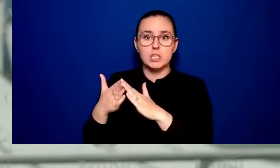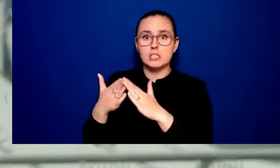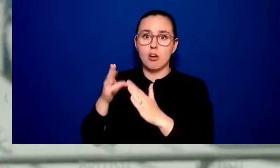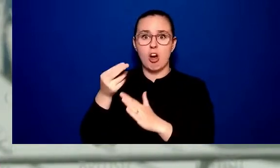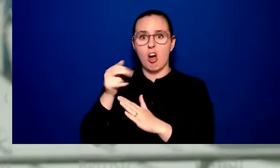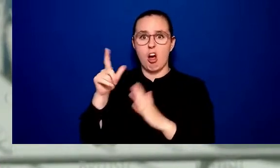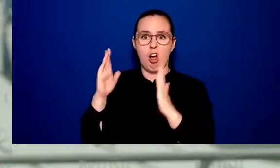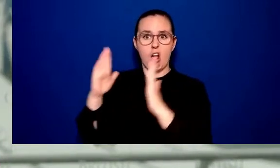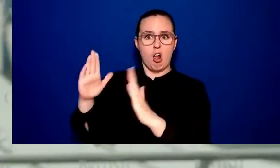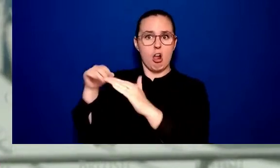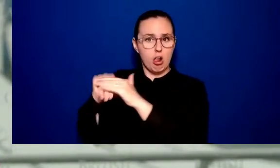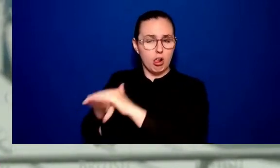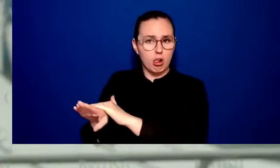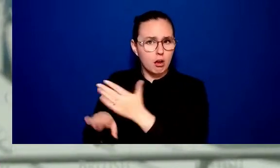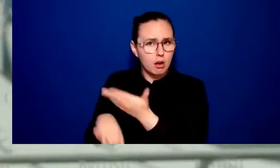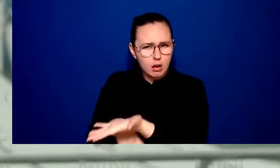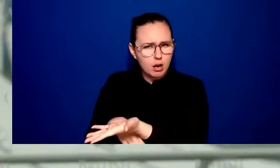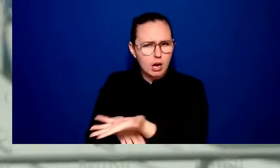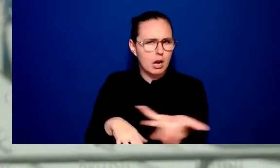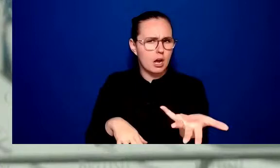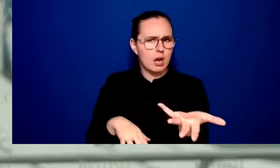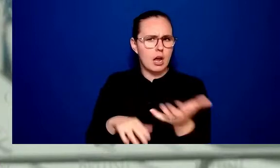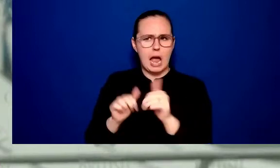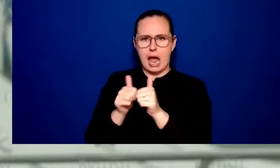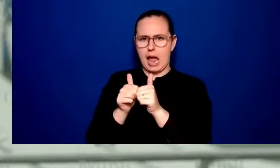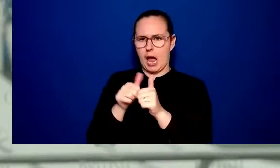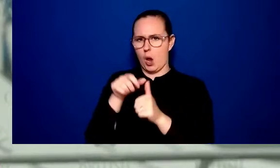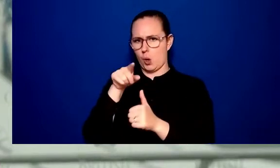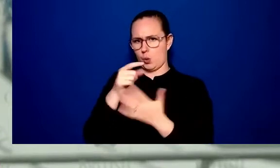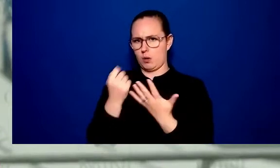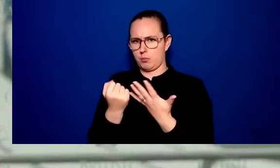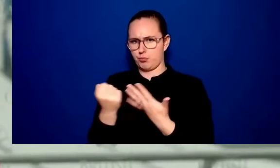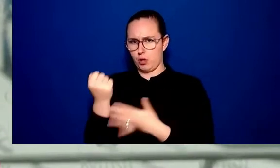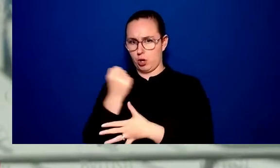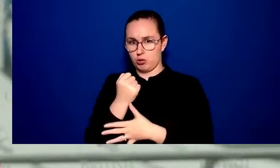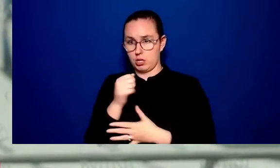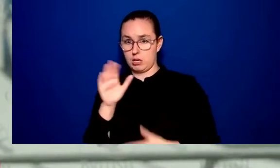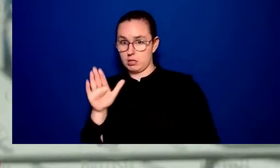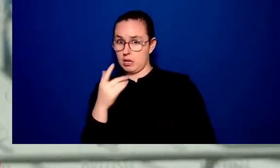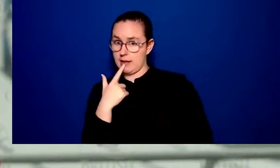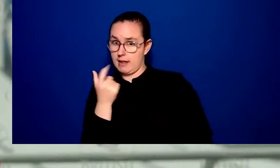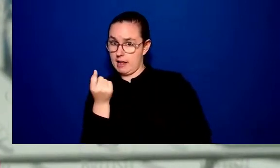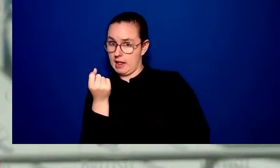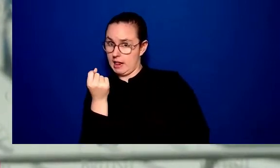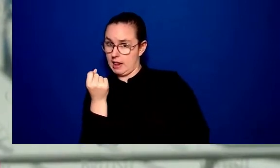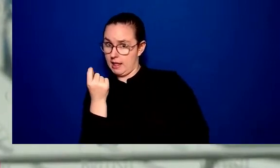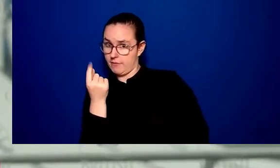established four kids where we start with 11 year olds and work down the five year old or